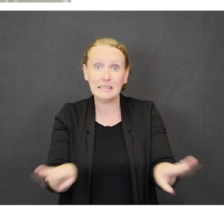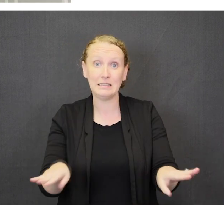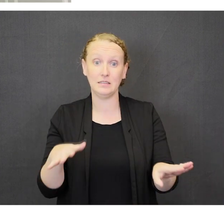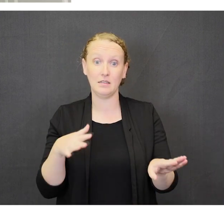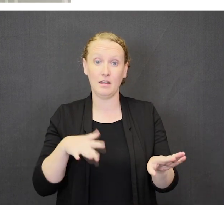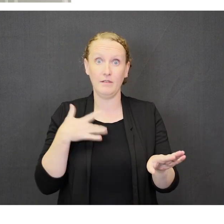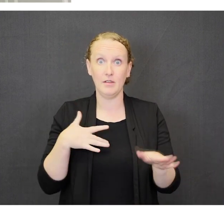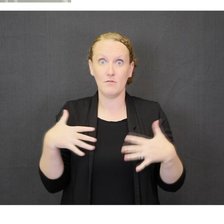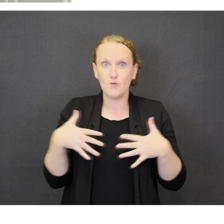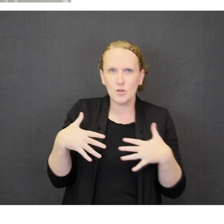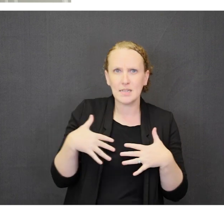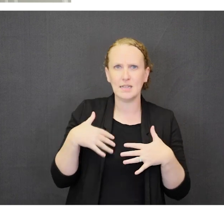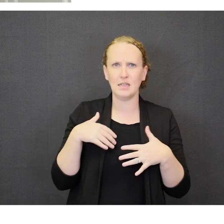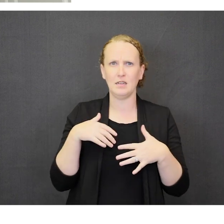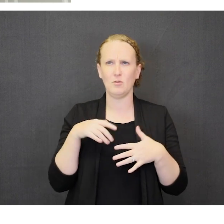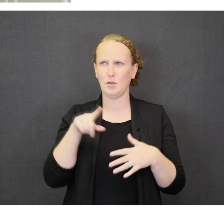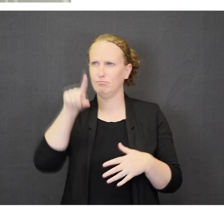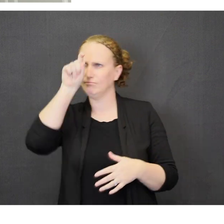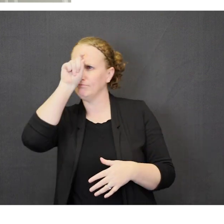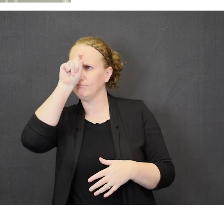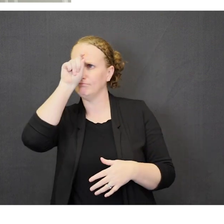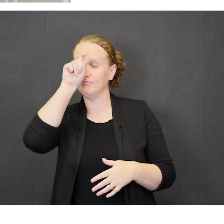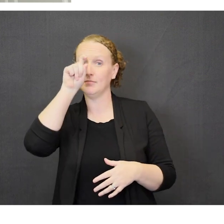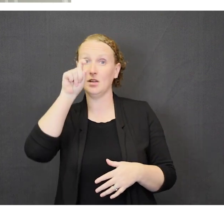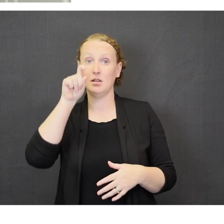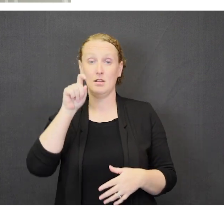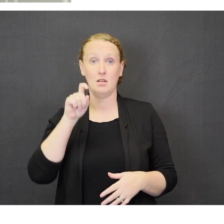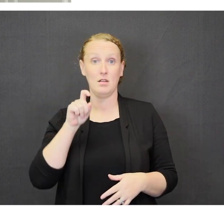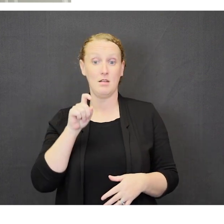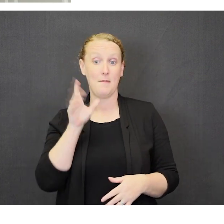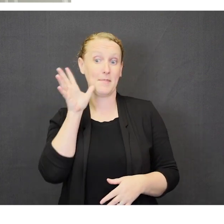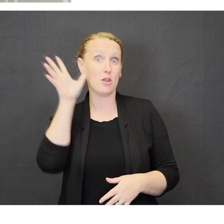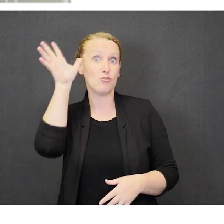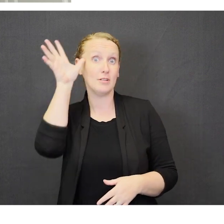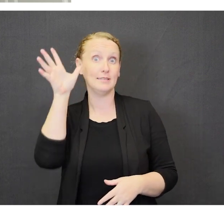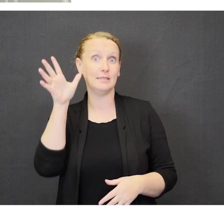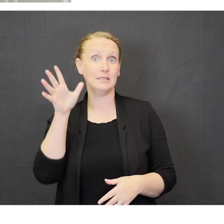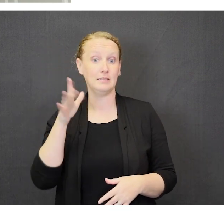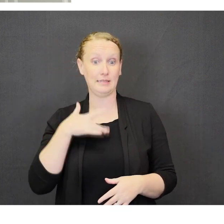afraid of something our our instinct as a parent is to try to make it better